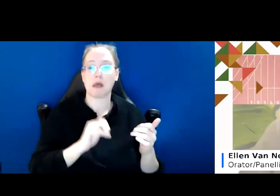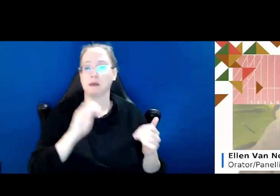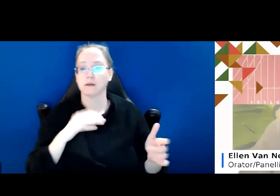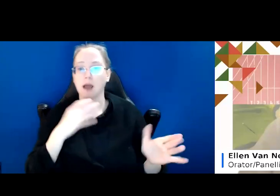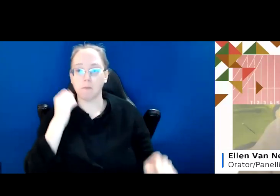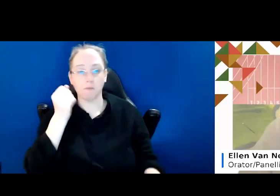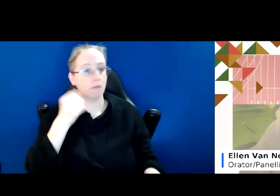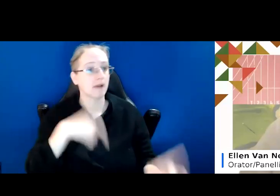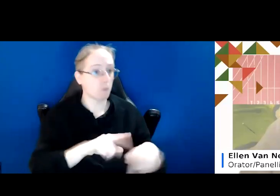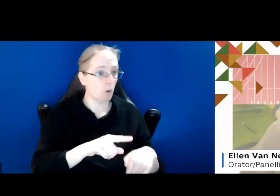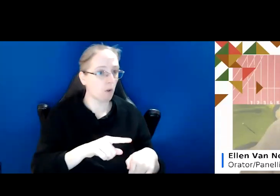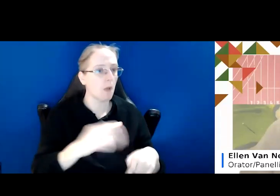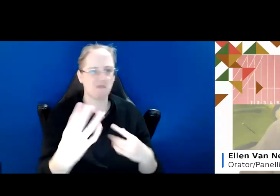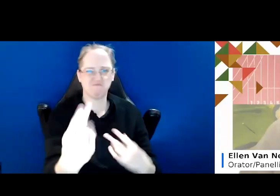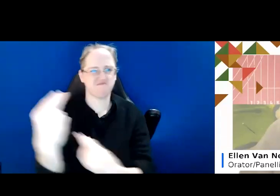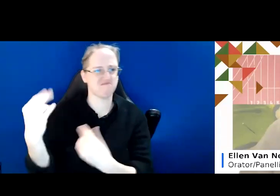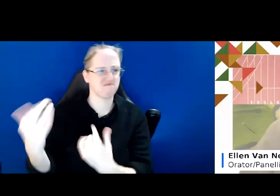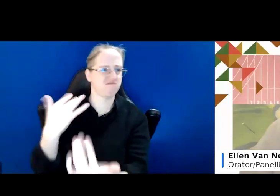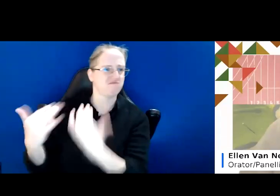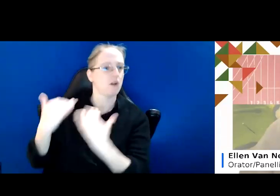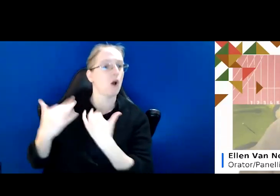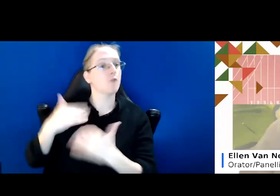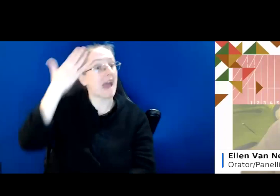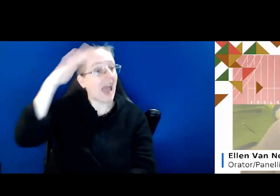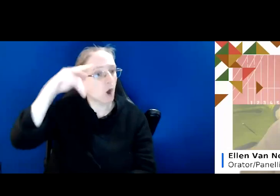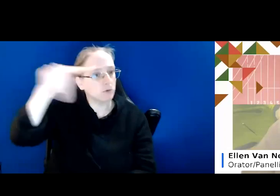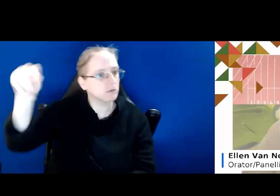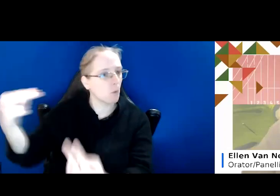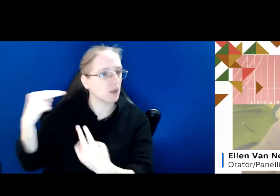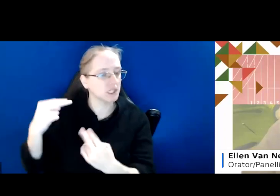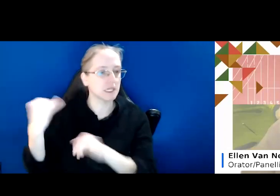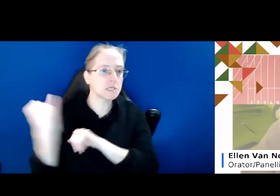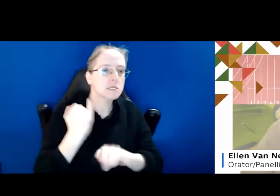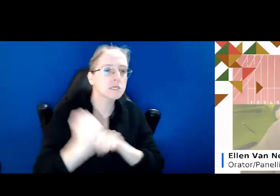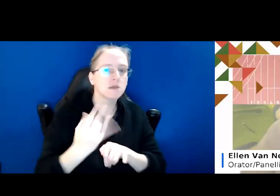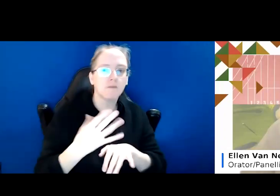by adult spectators. His team loses a match